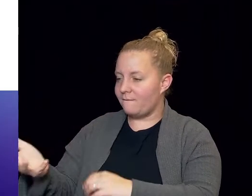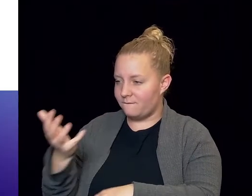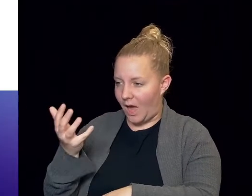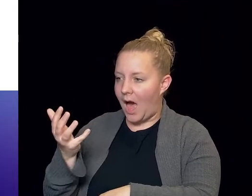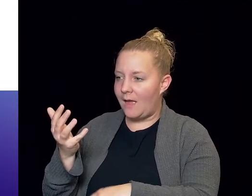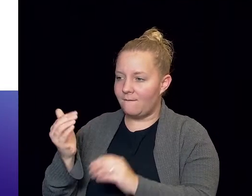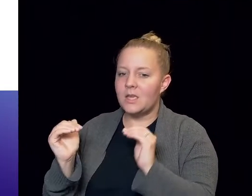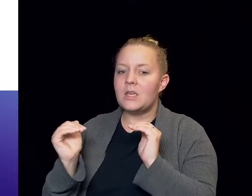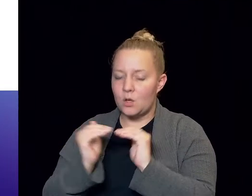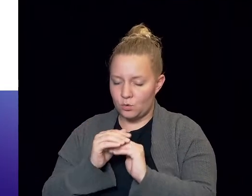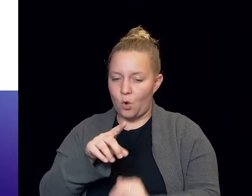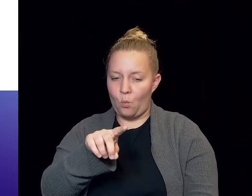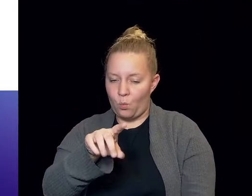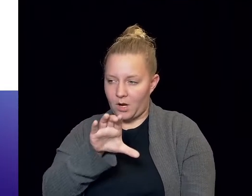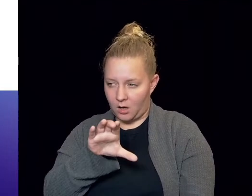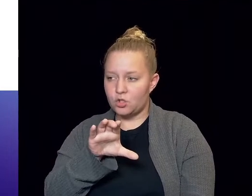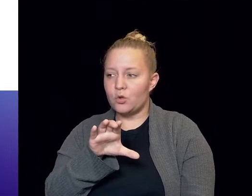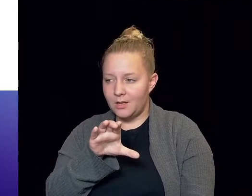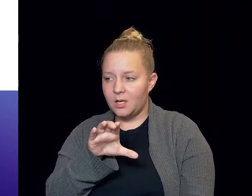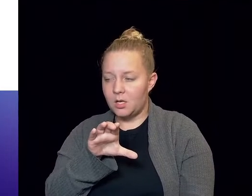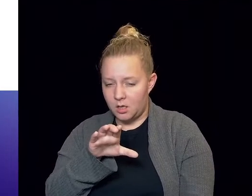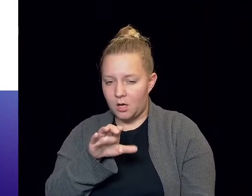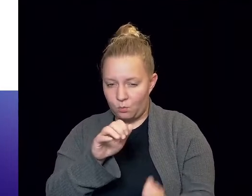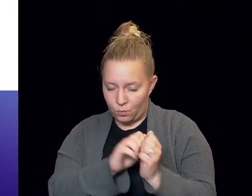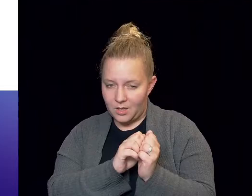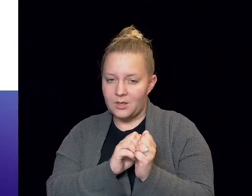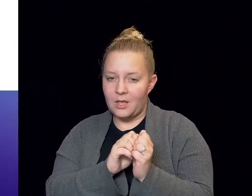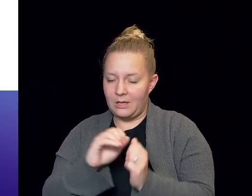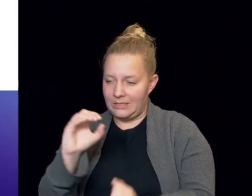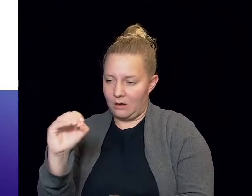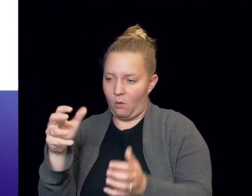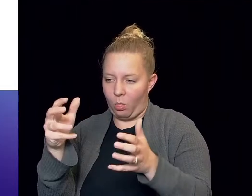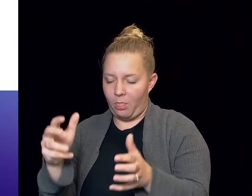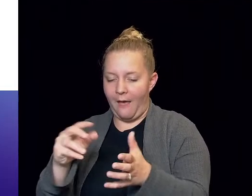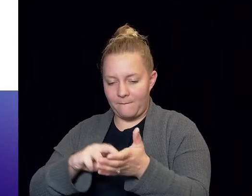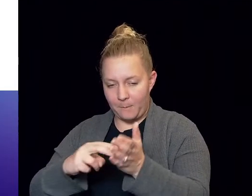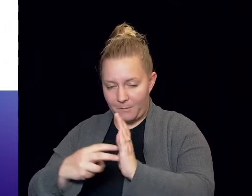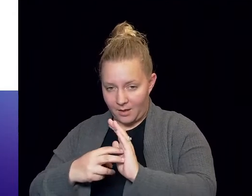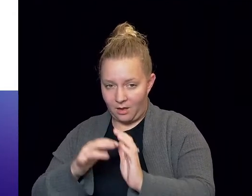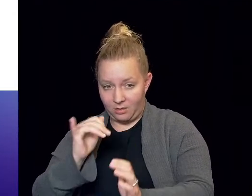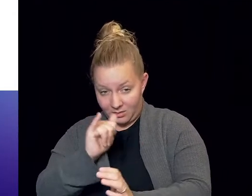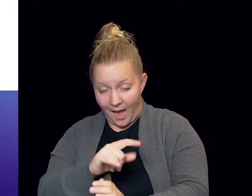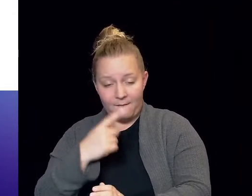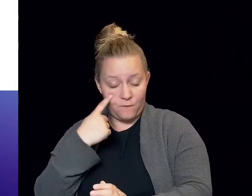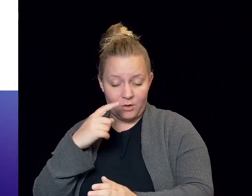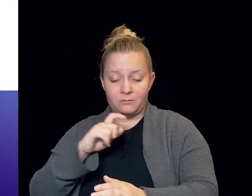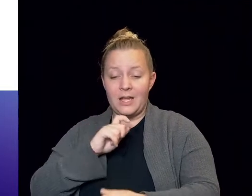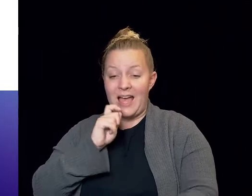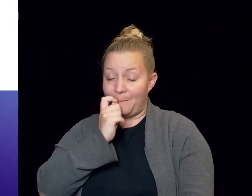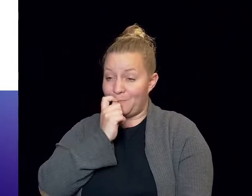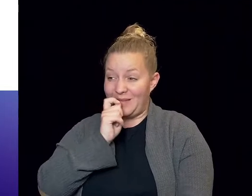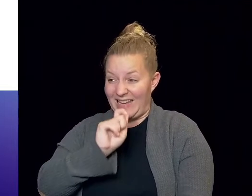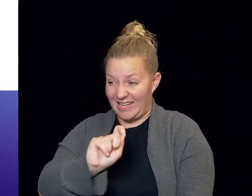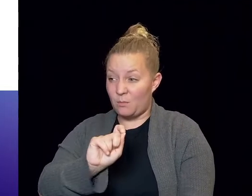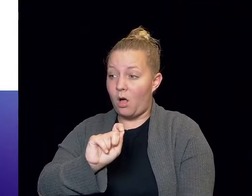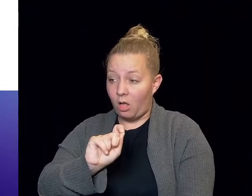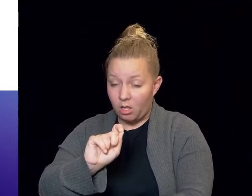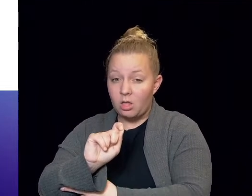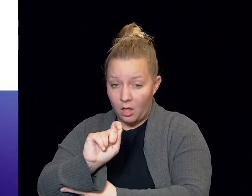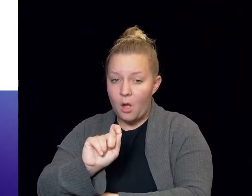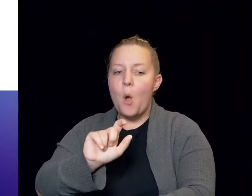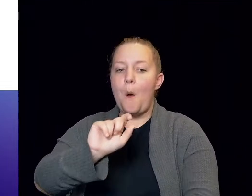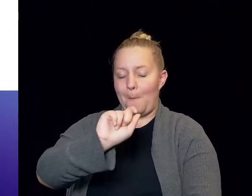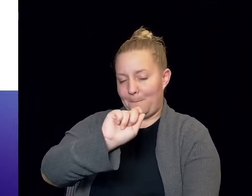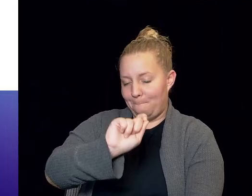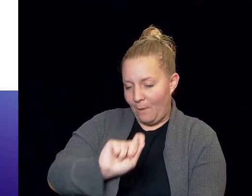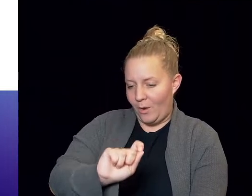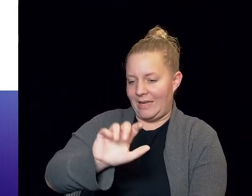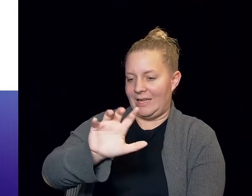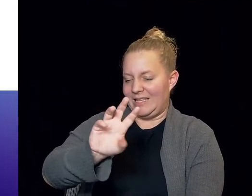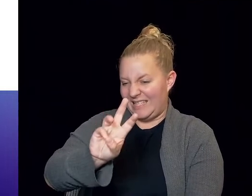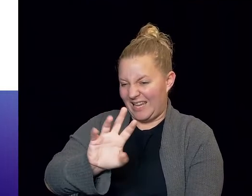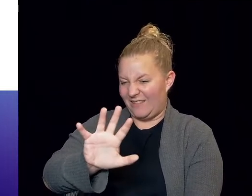this 100 with 0 remaining. So therefore this, as a decimal, is .65. And all I did there was